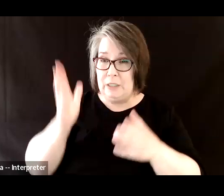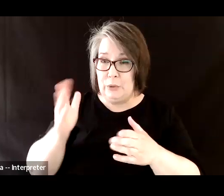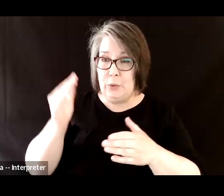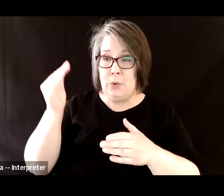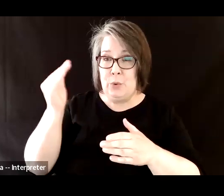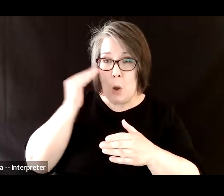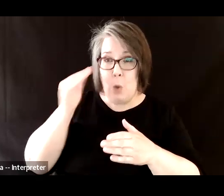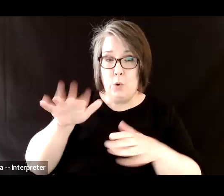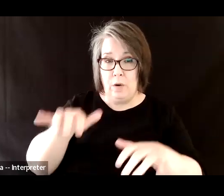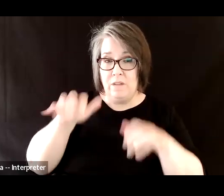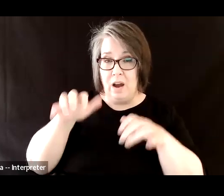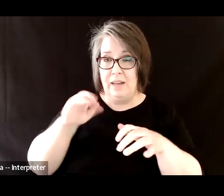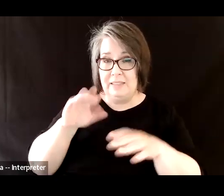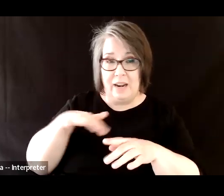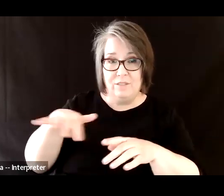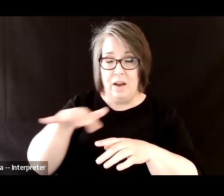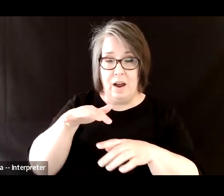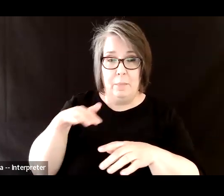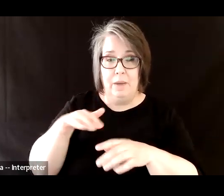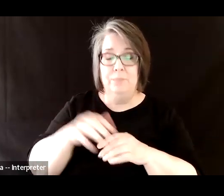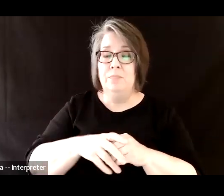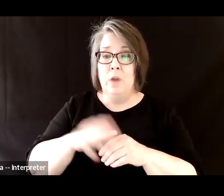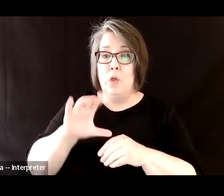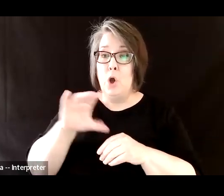environments, cohost jobs, length of event.